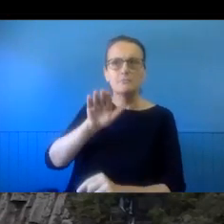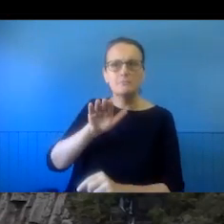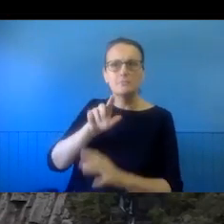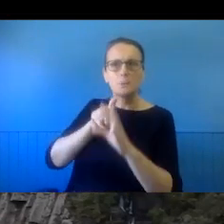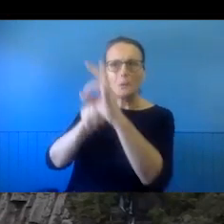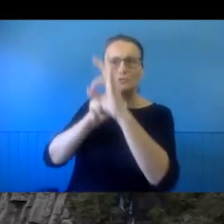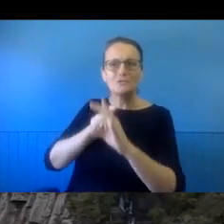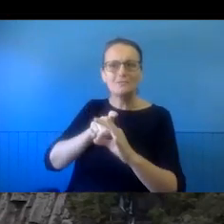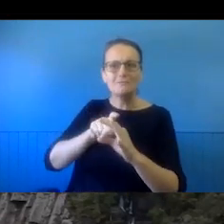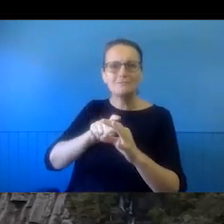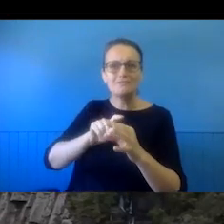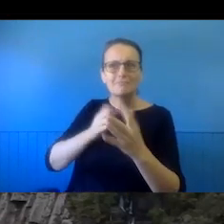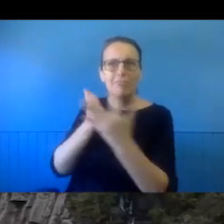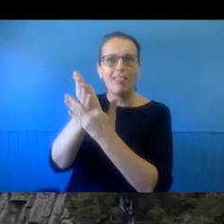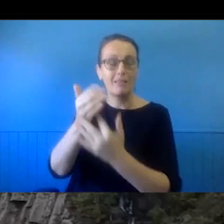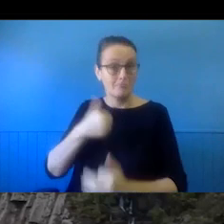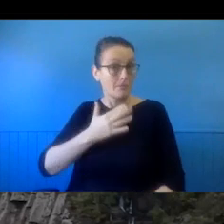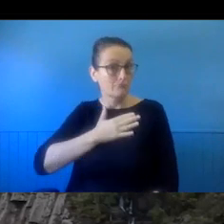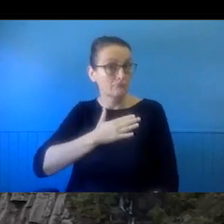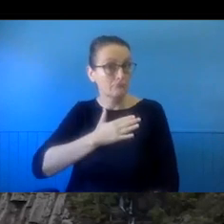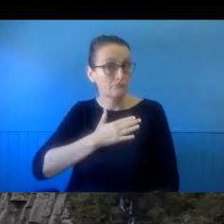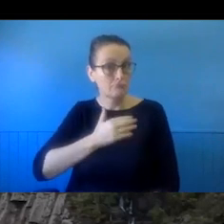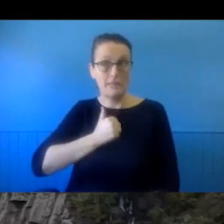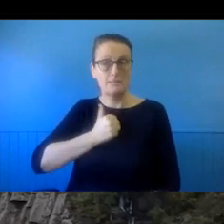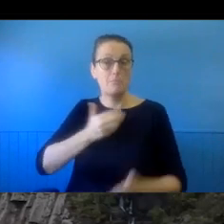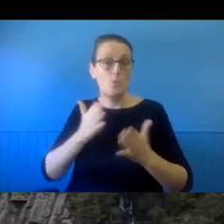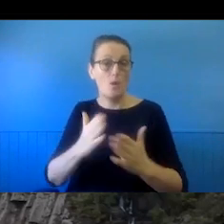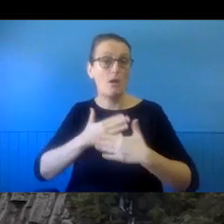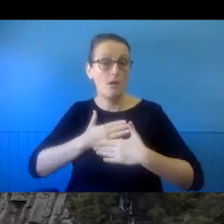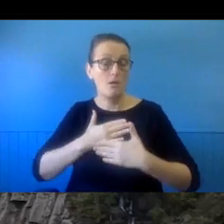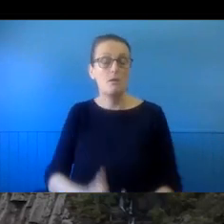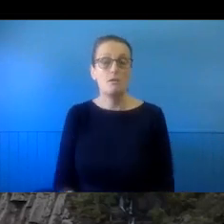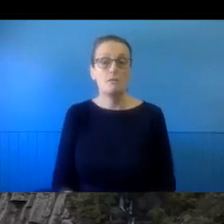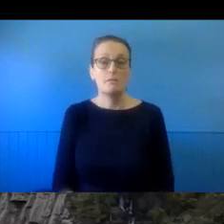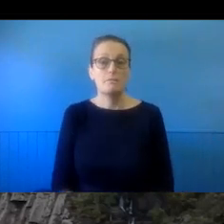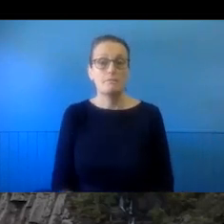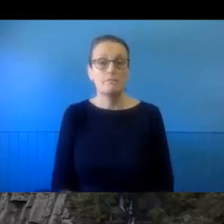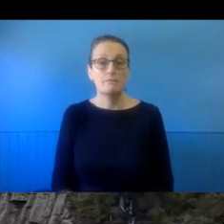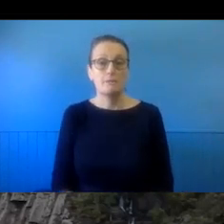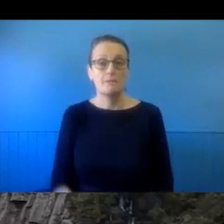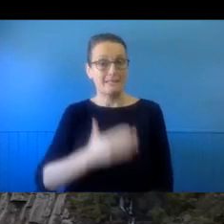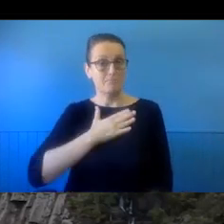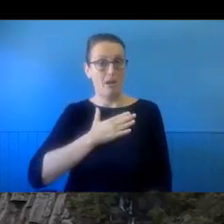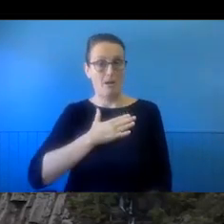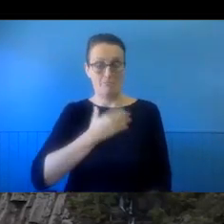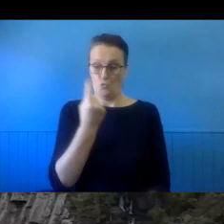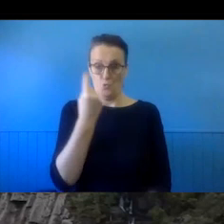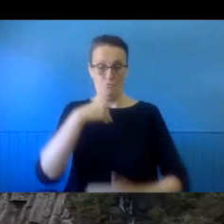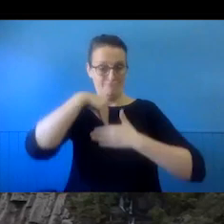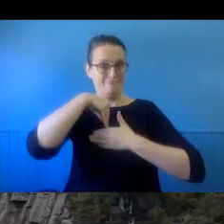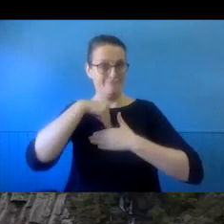questions and I've worn that as part of my identity as an improvisational